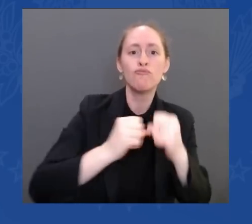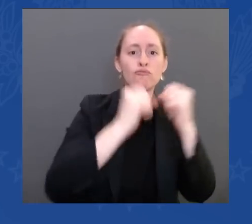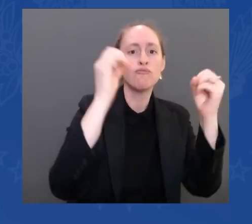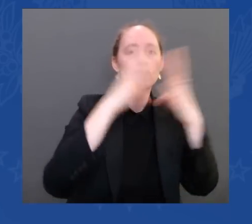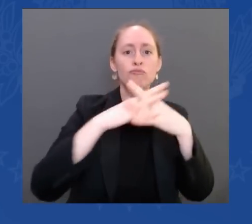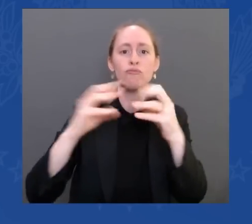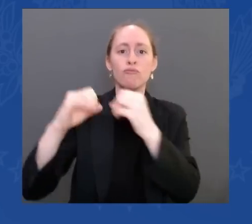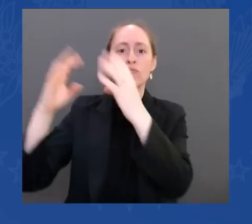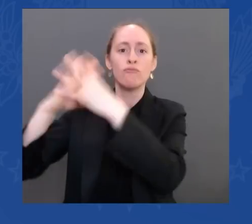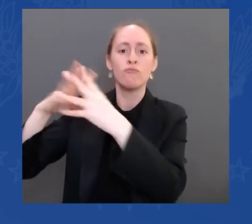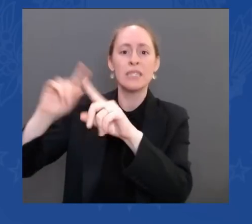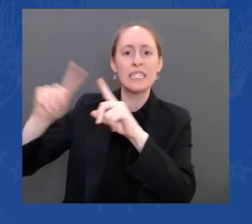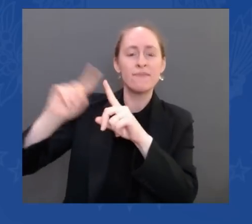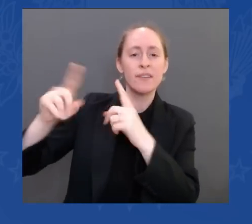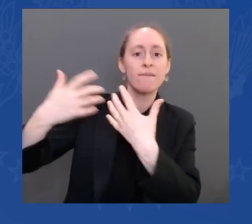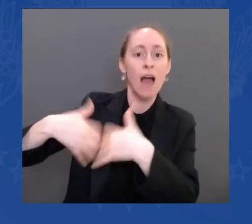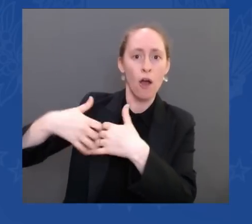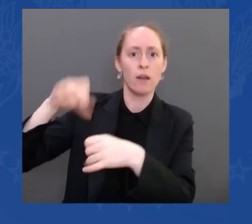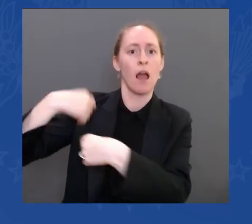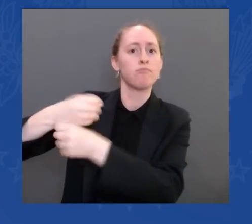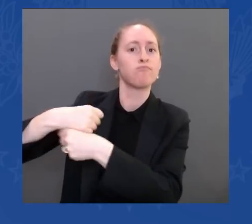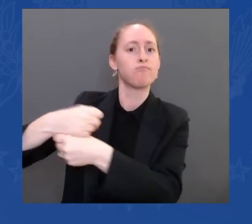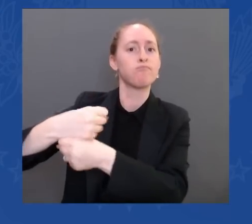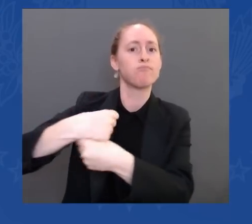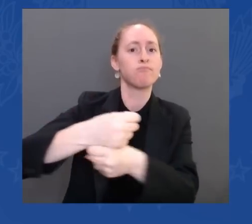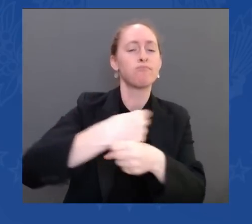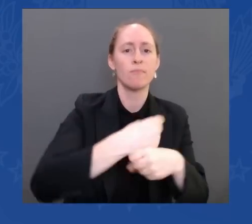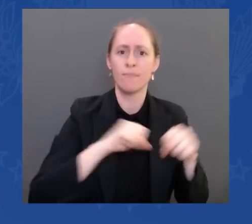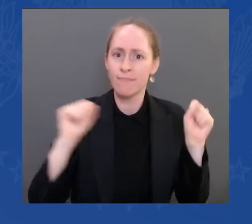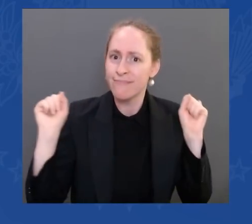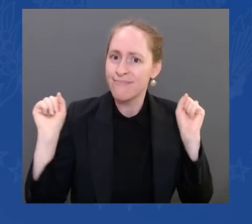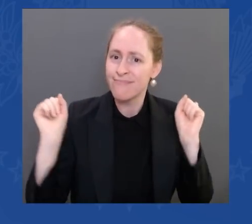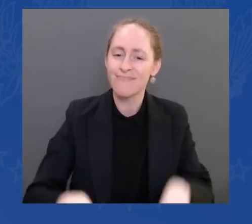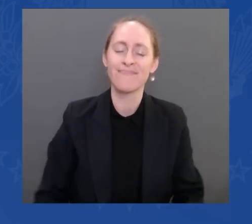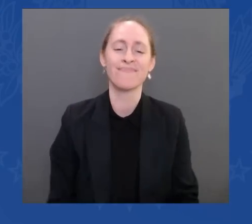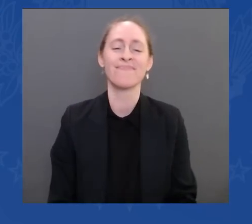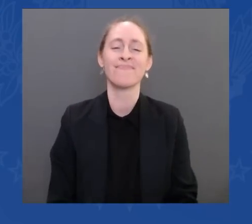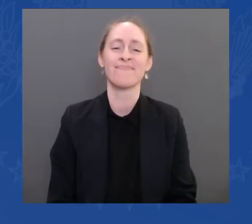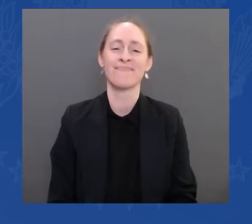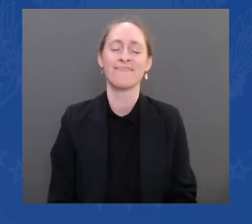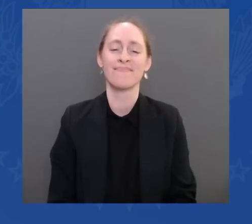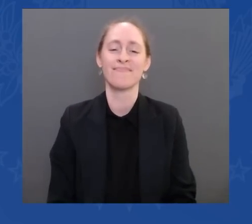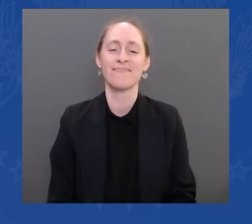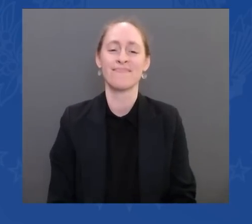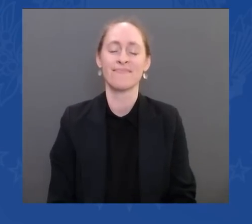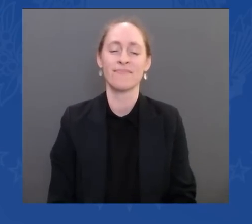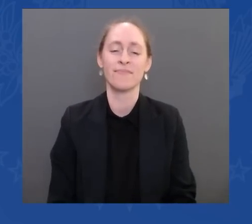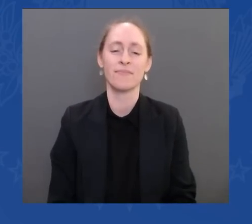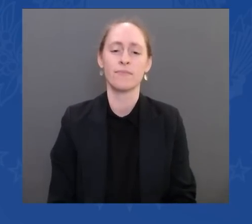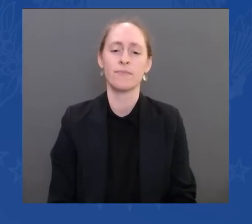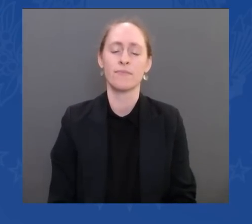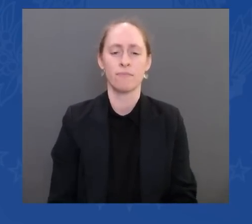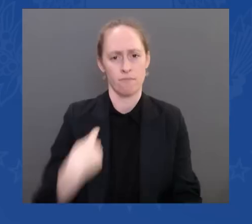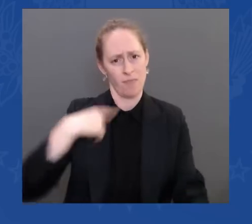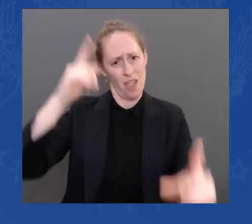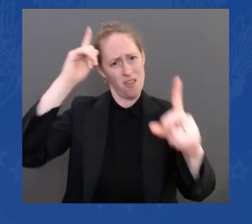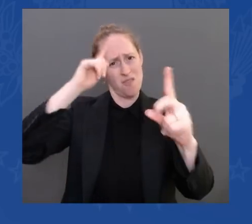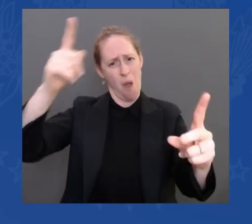I'm determined to make sure the United States holds the technological high ground in competition with other nations, especially China, as we move forward.